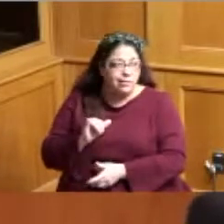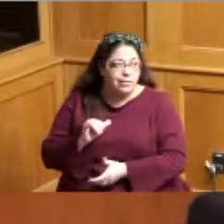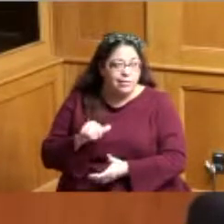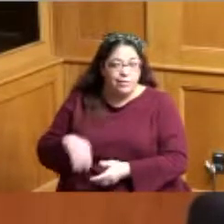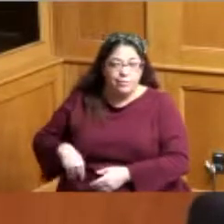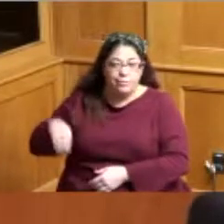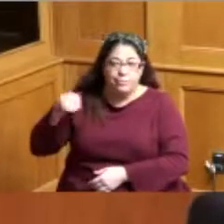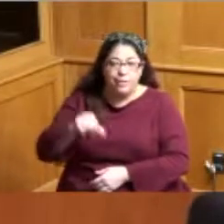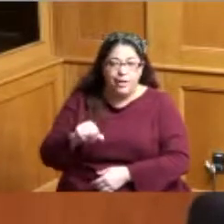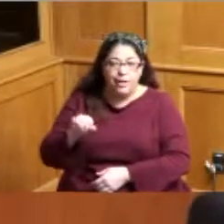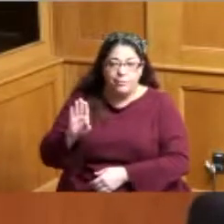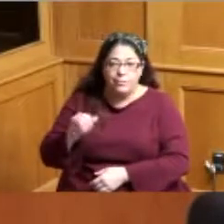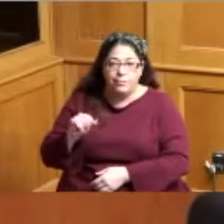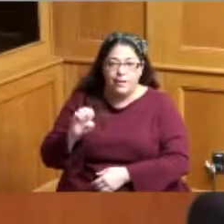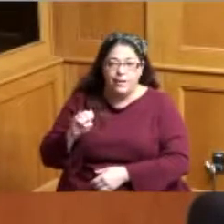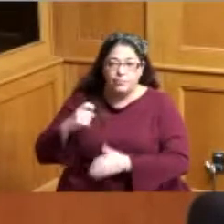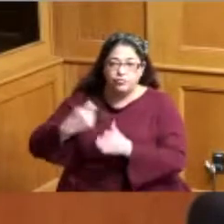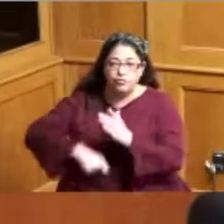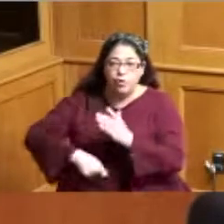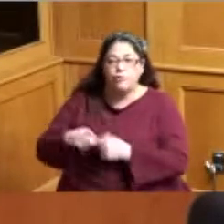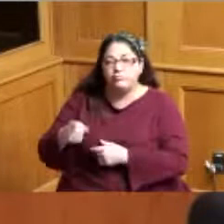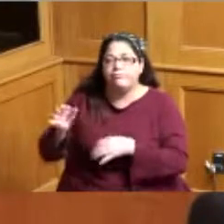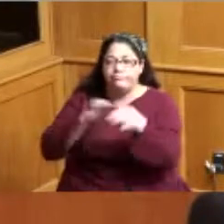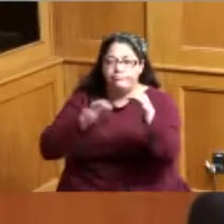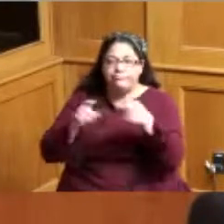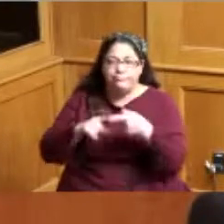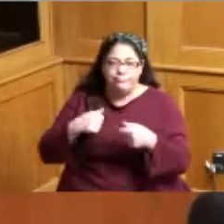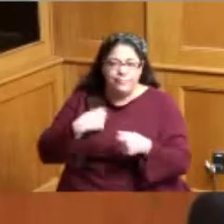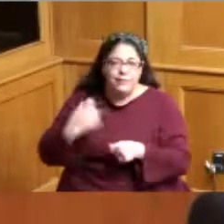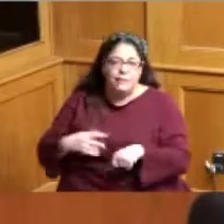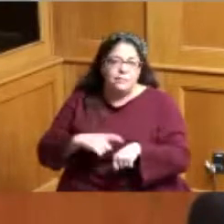charge and I understand the reason for it you've explained it a number of times that we need to